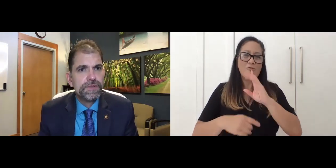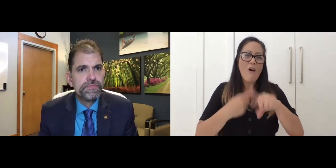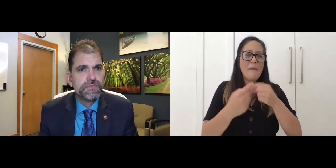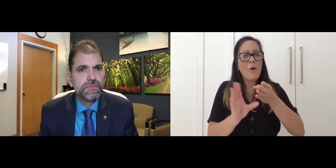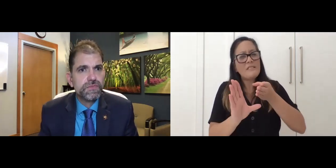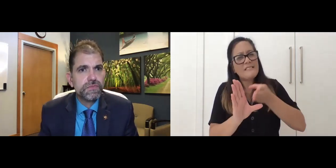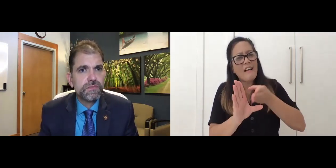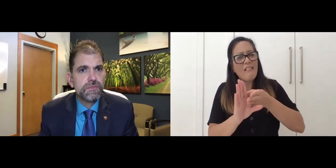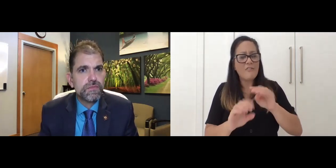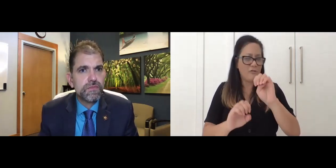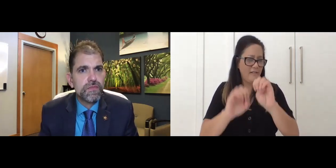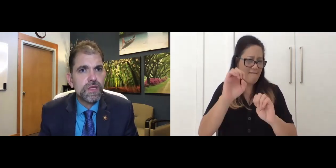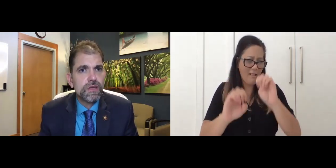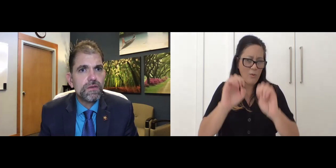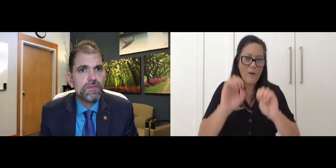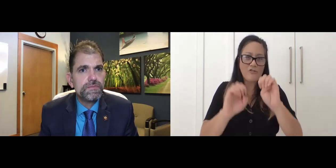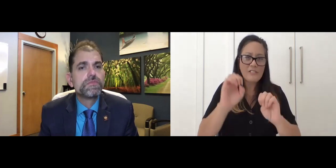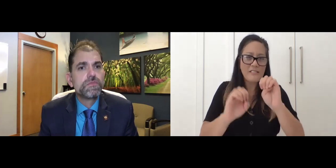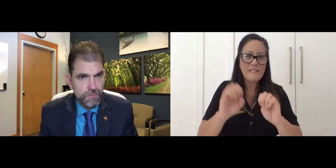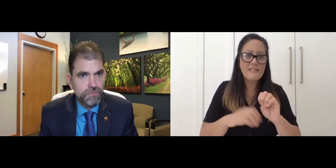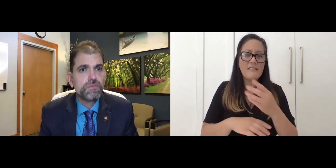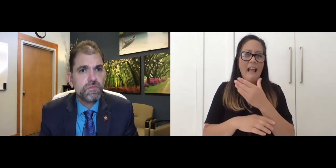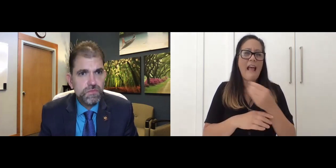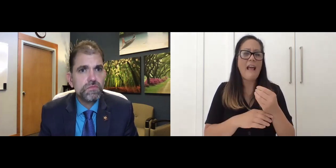I wanted to get to another topic. I want to talk about psychological